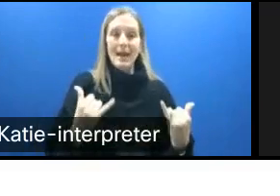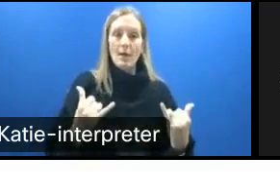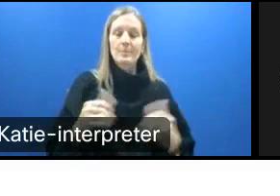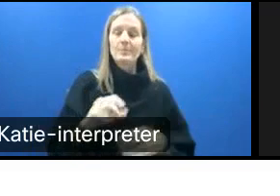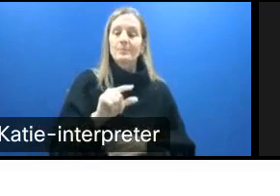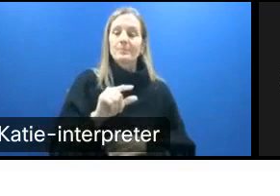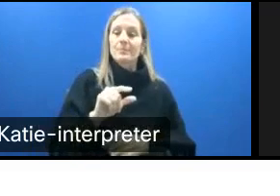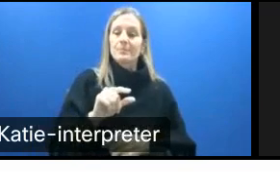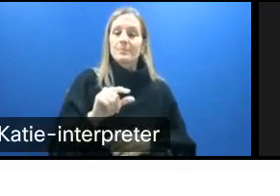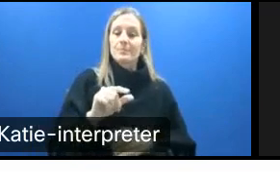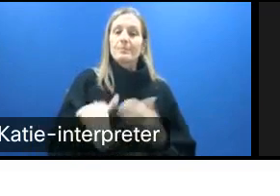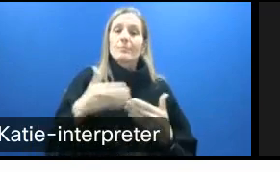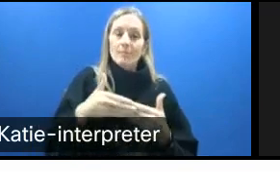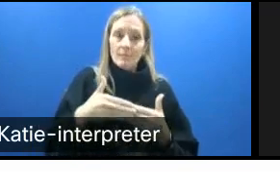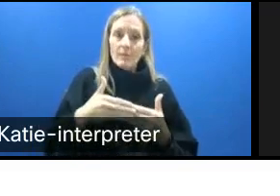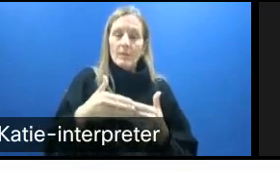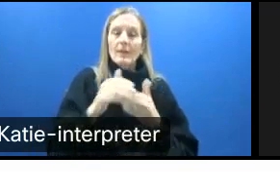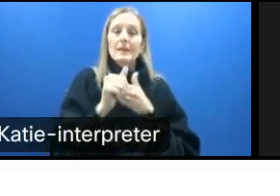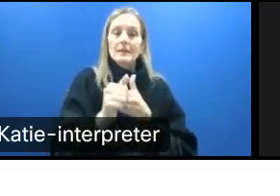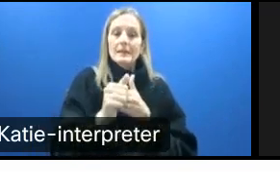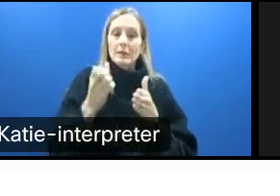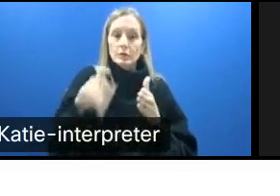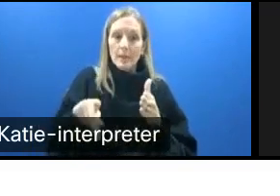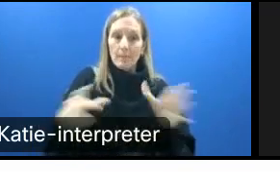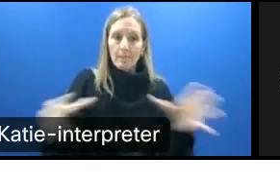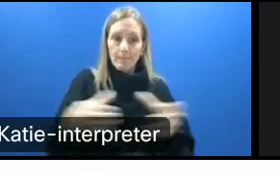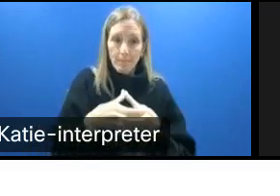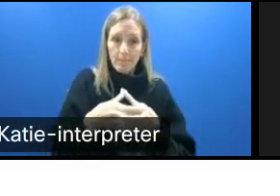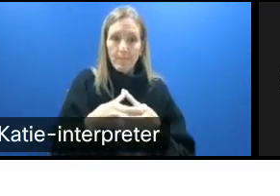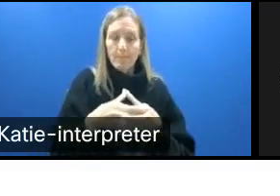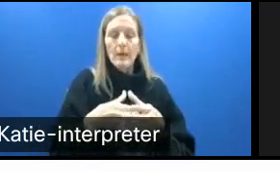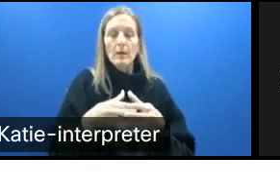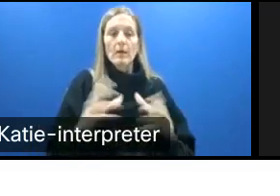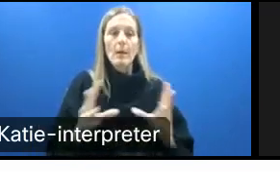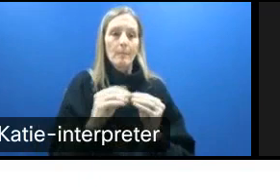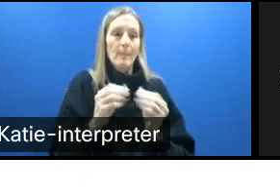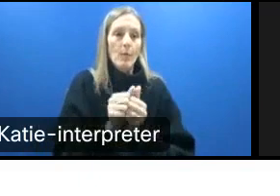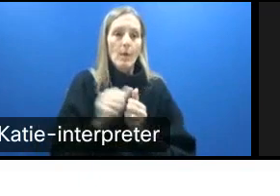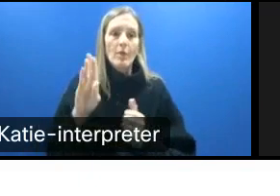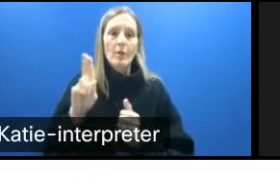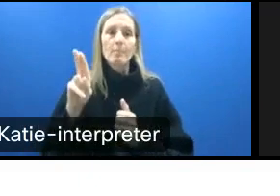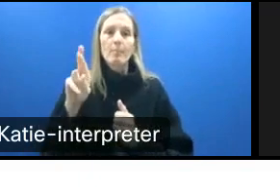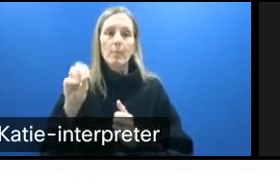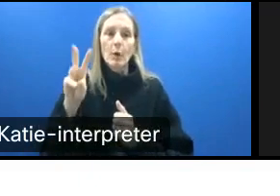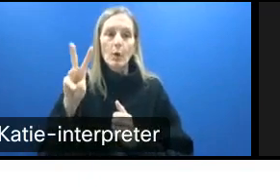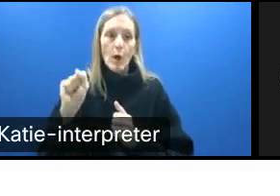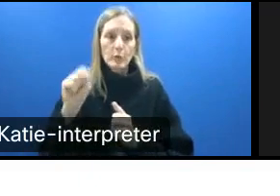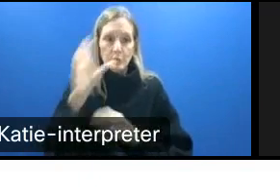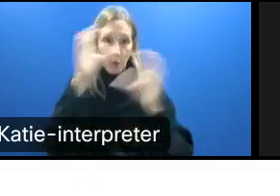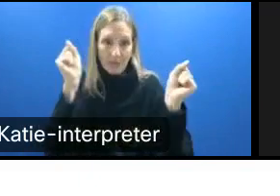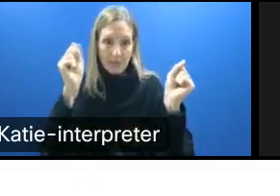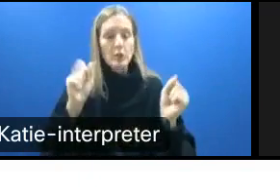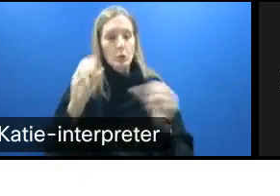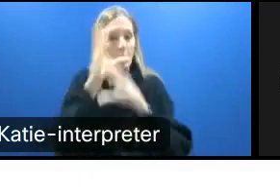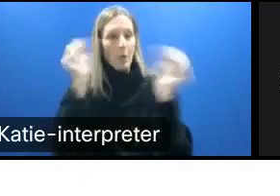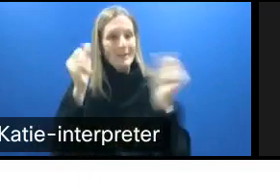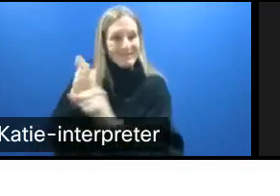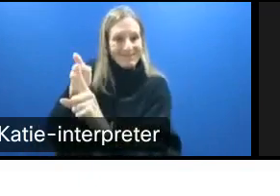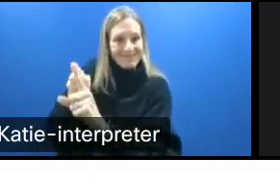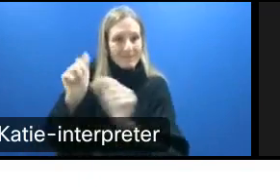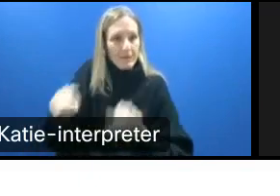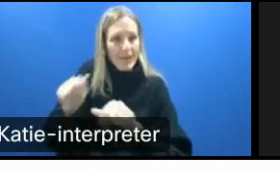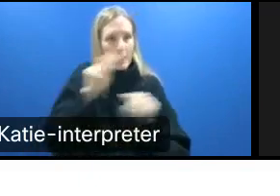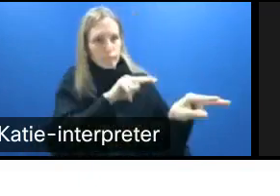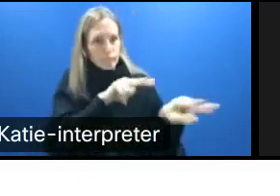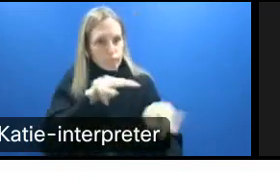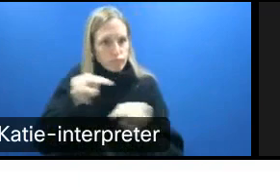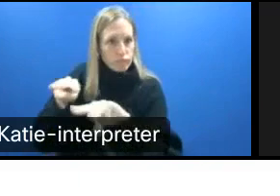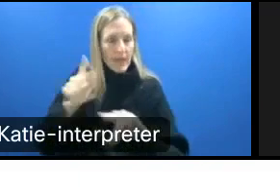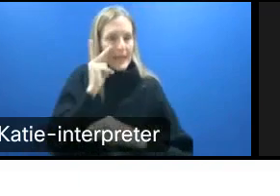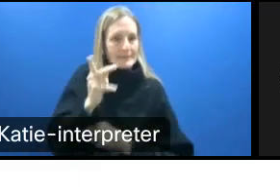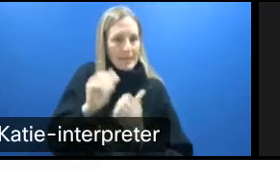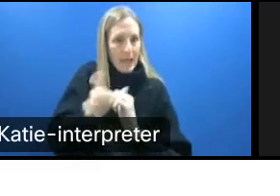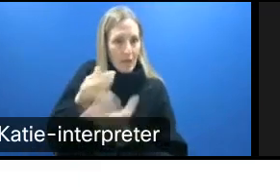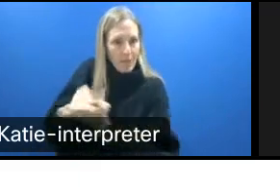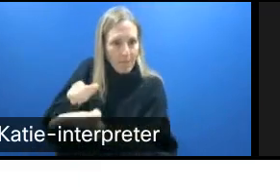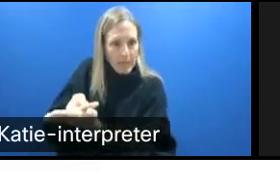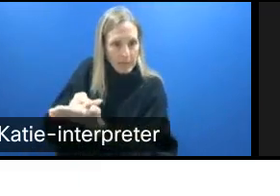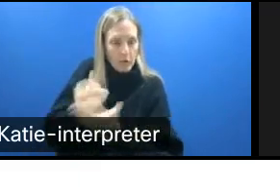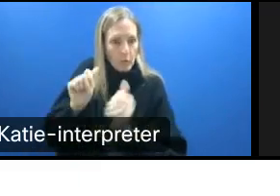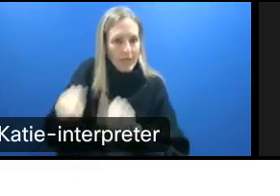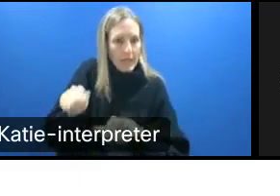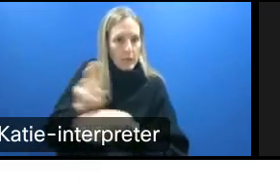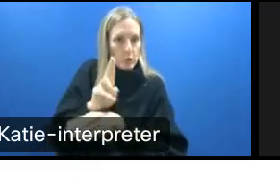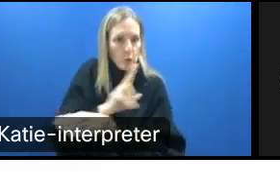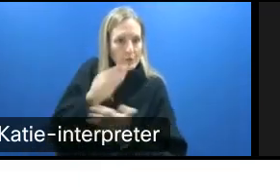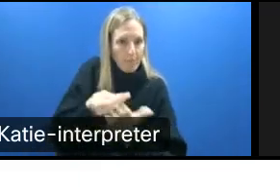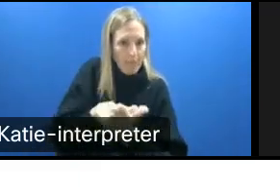The hospital's leadership met with the burrow president so that he could get a look at the space and determine how the funds can be used to allocate and implement the projects that as, um,